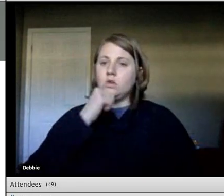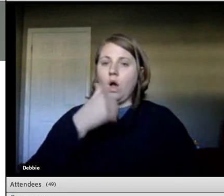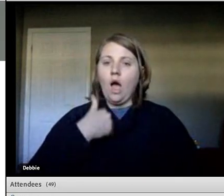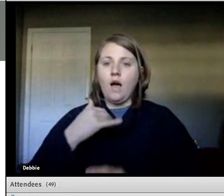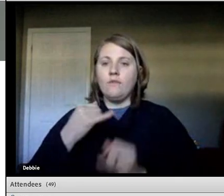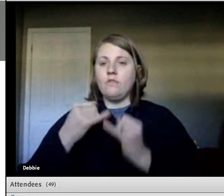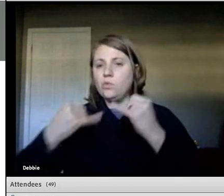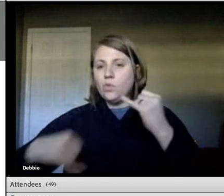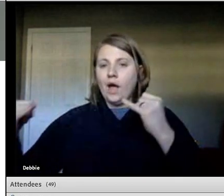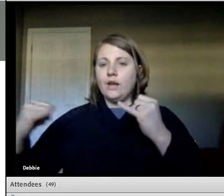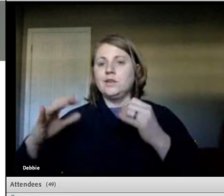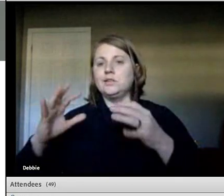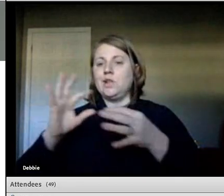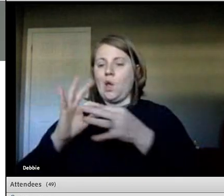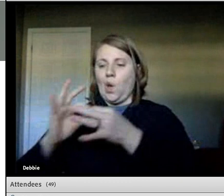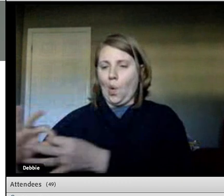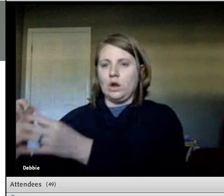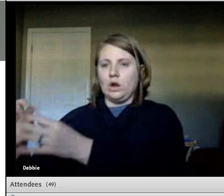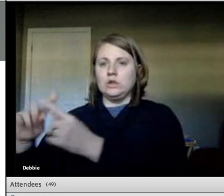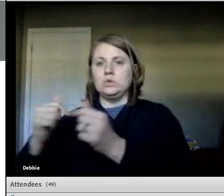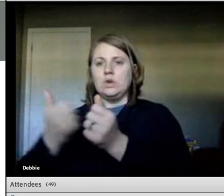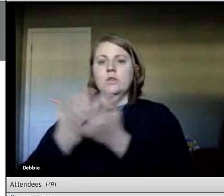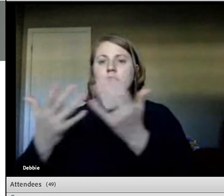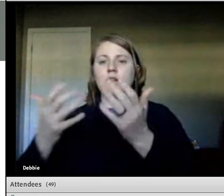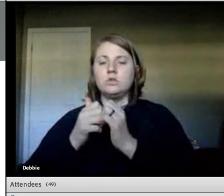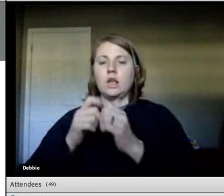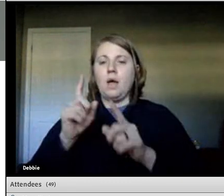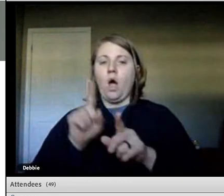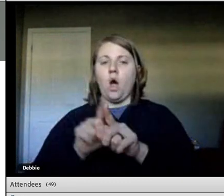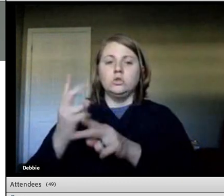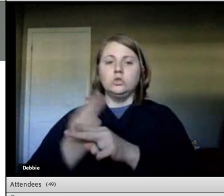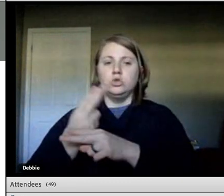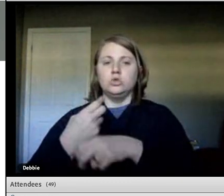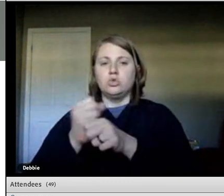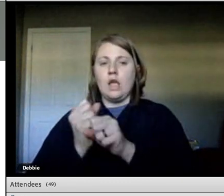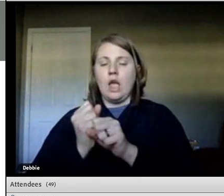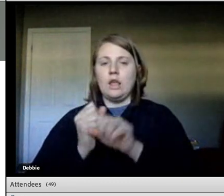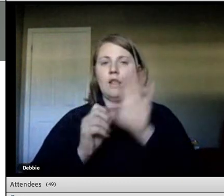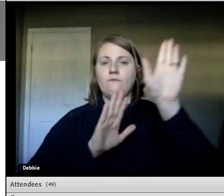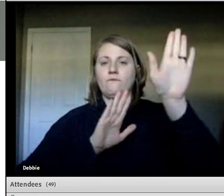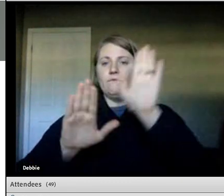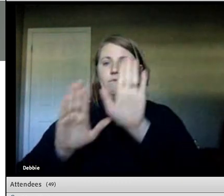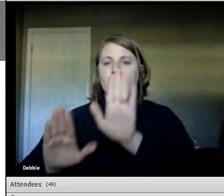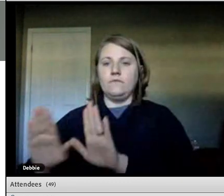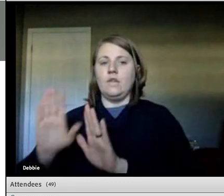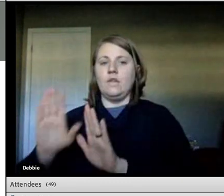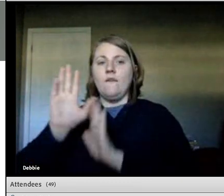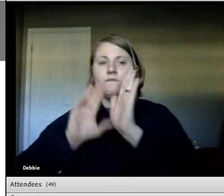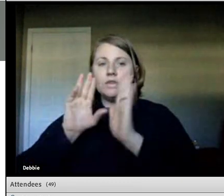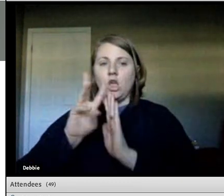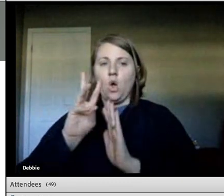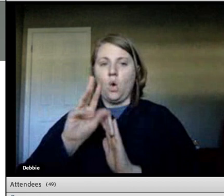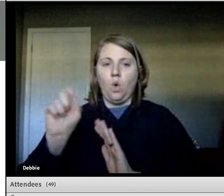but you can also use it to create video walls and manage video displays within your library, so if you were looking at sort of expanding